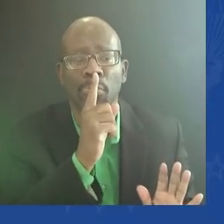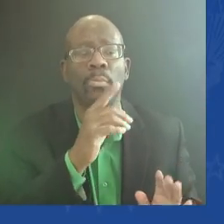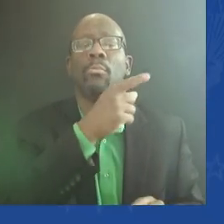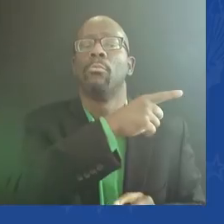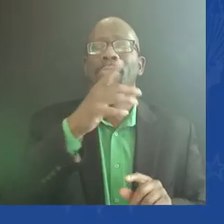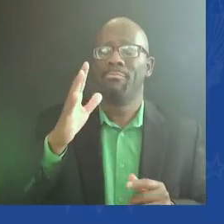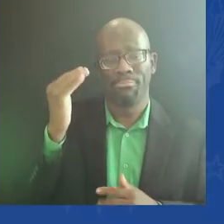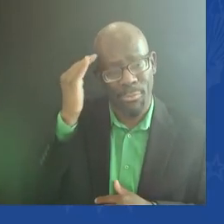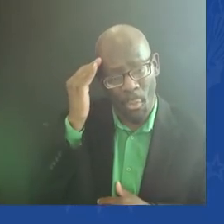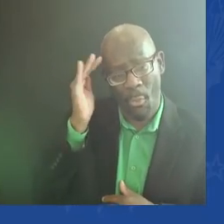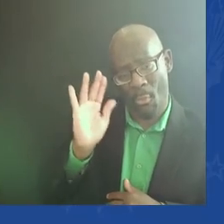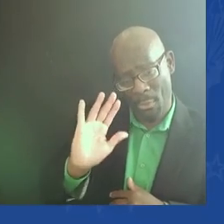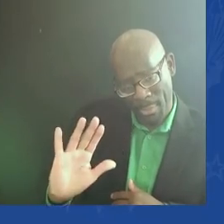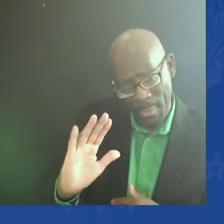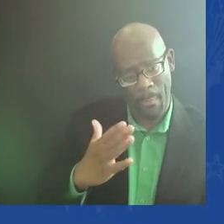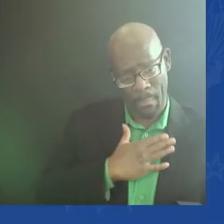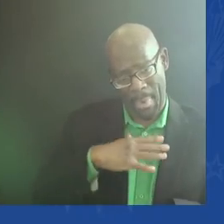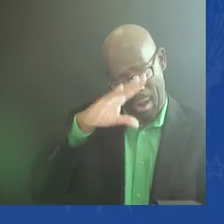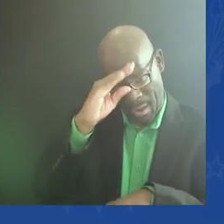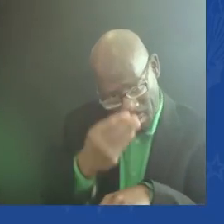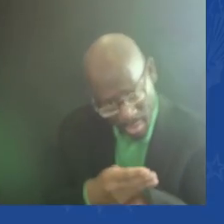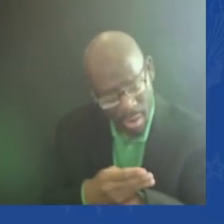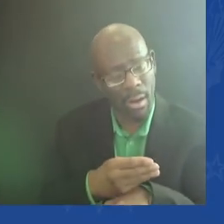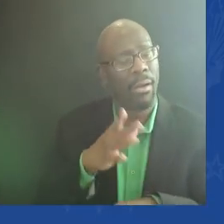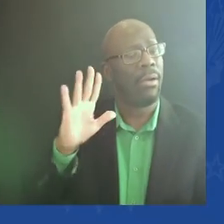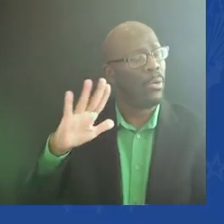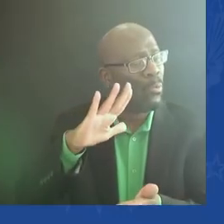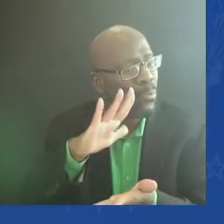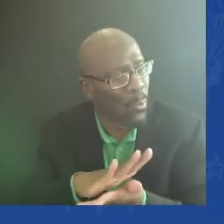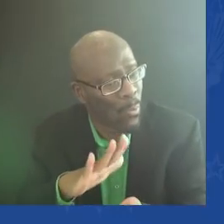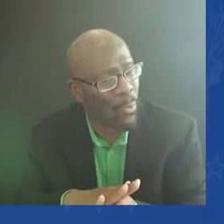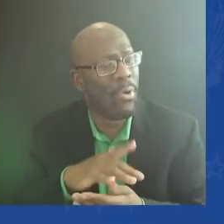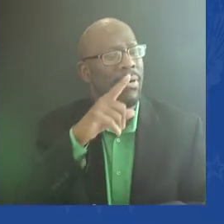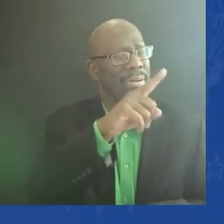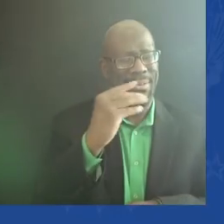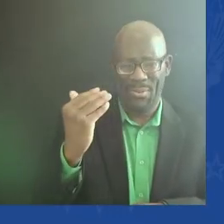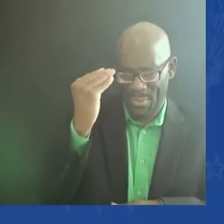And it had such a cathartic impact on his children